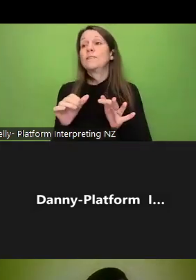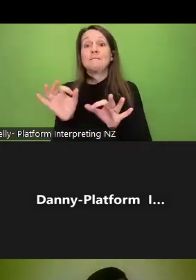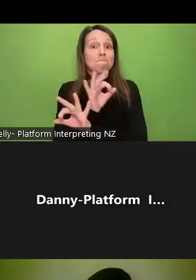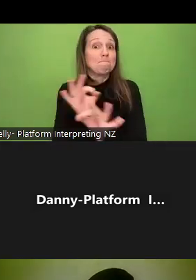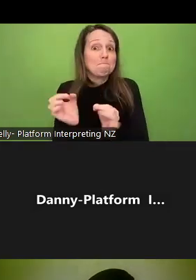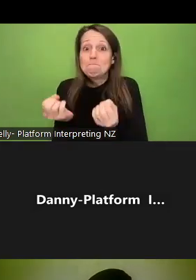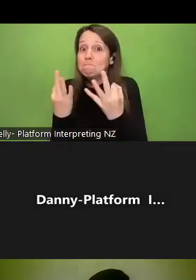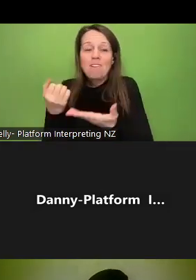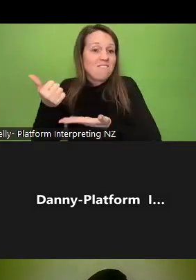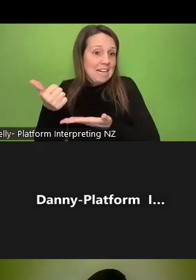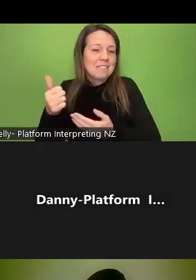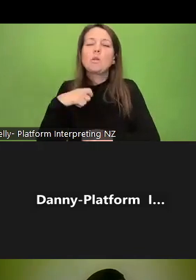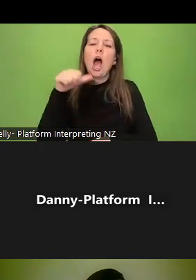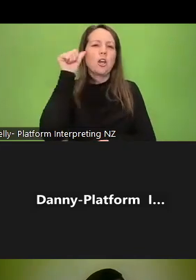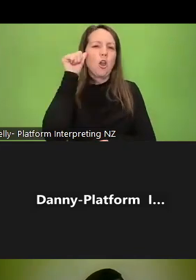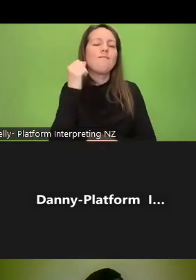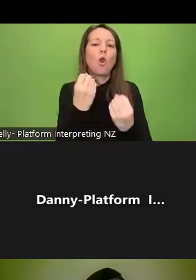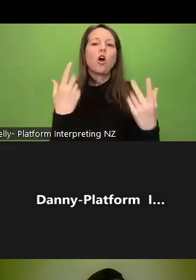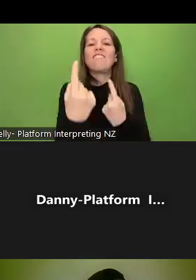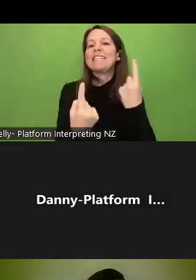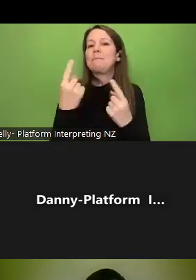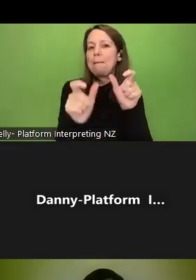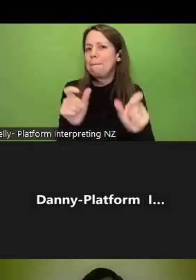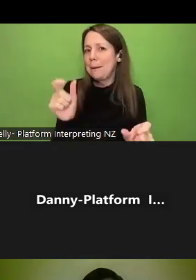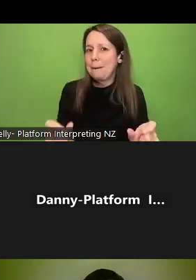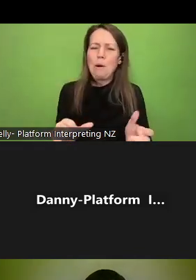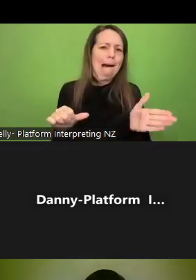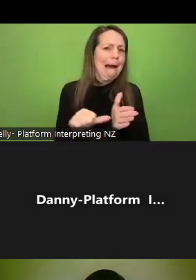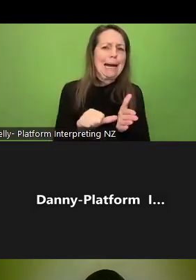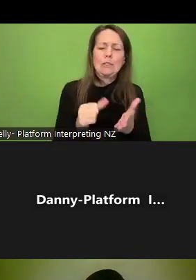So I'll run through this list. You can provide descriptive notes.